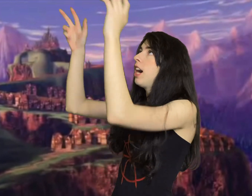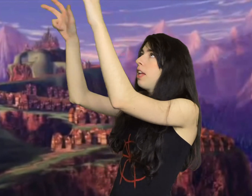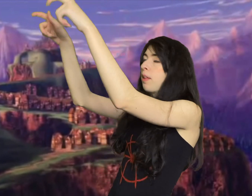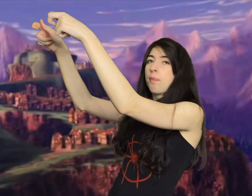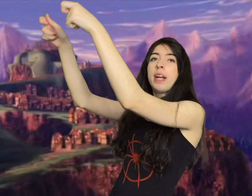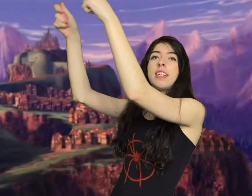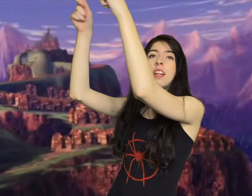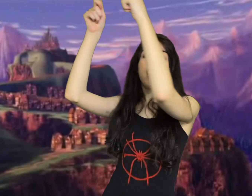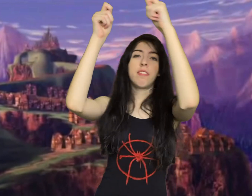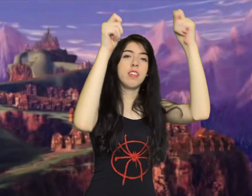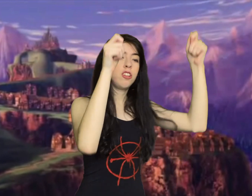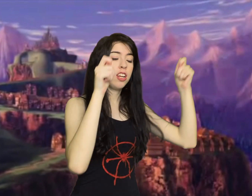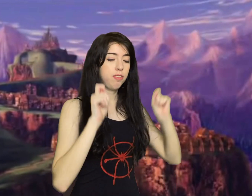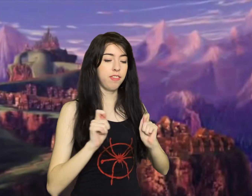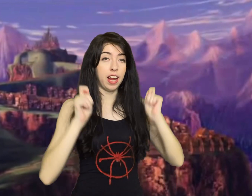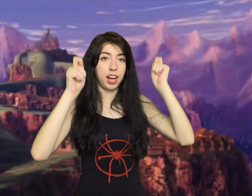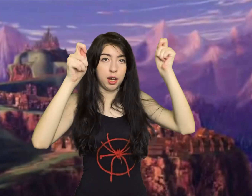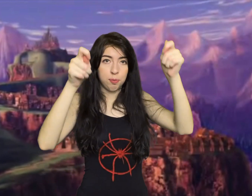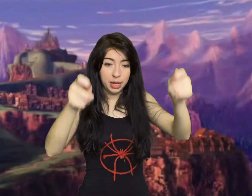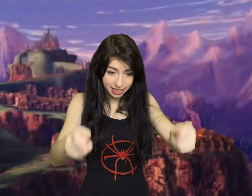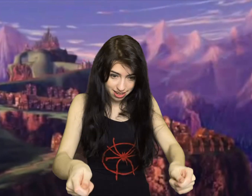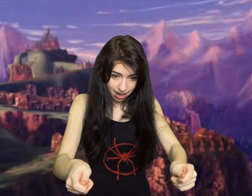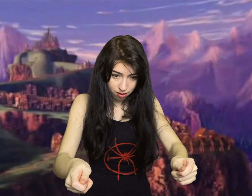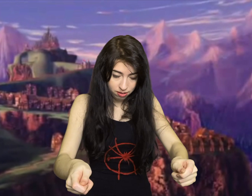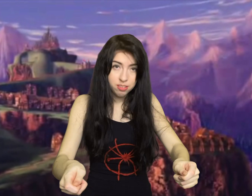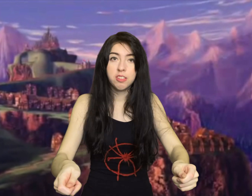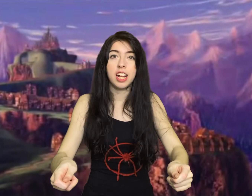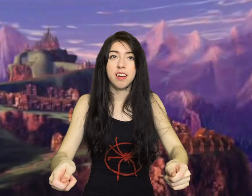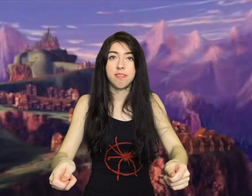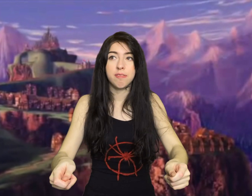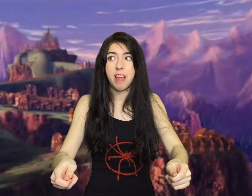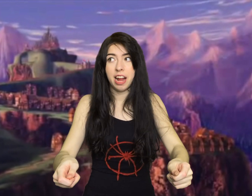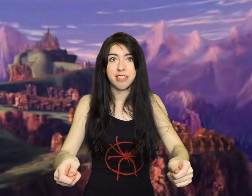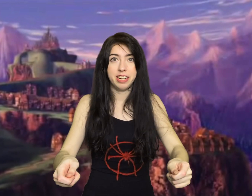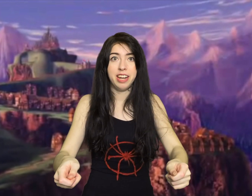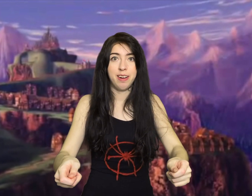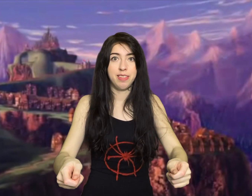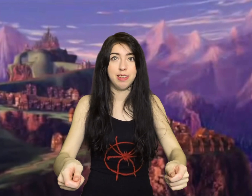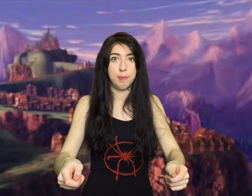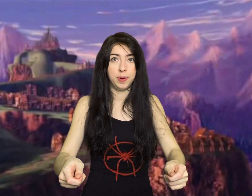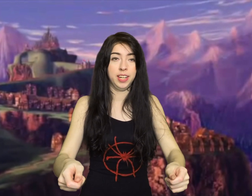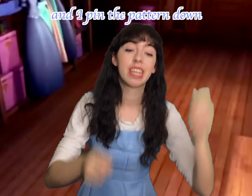and then picked it off of the shelf and pinned it down just kind of acting it out at this point